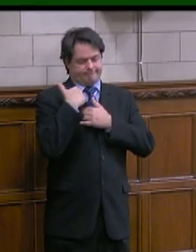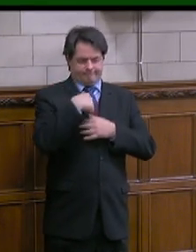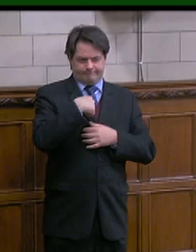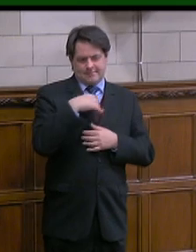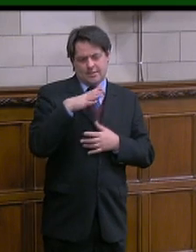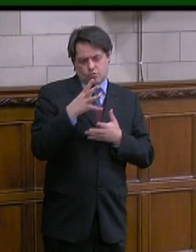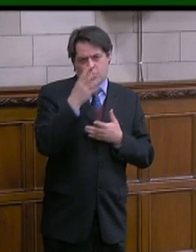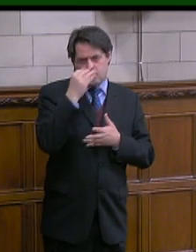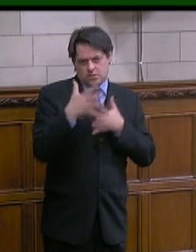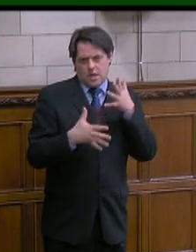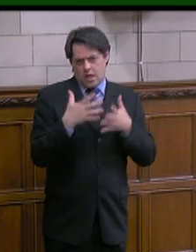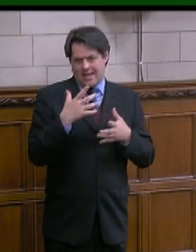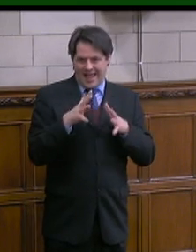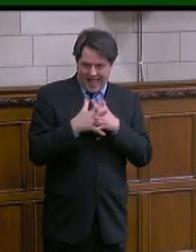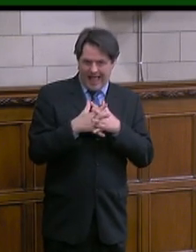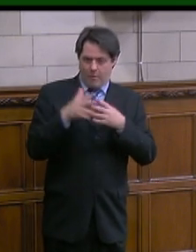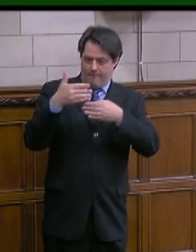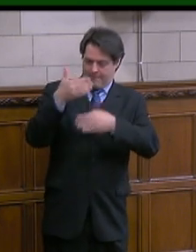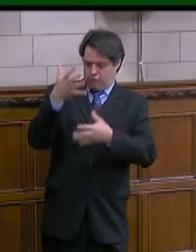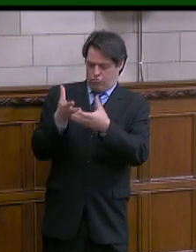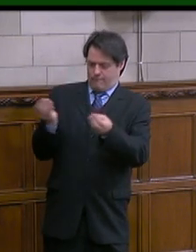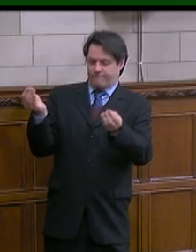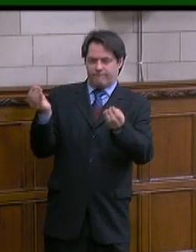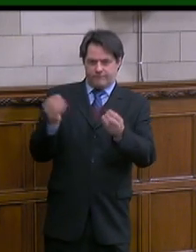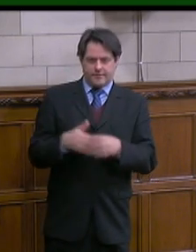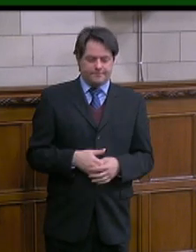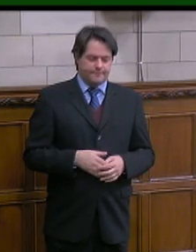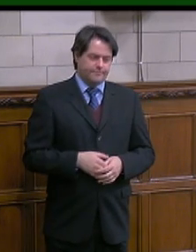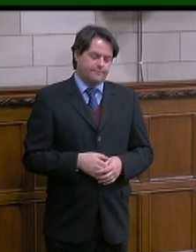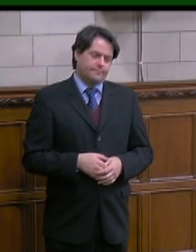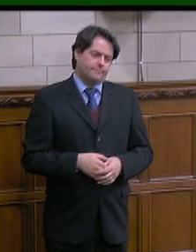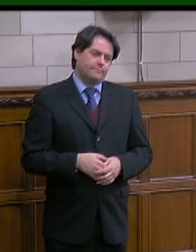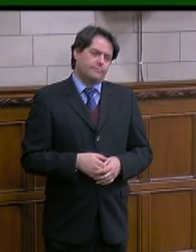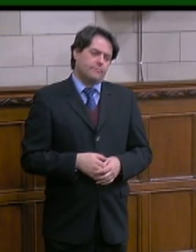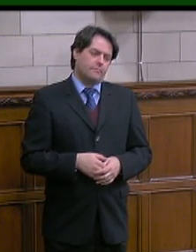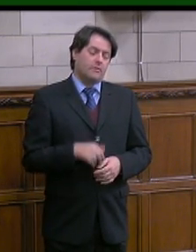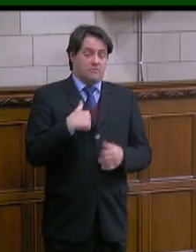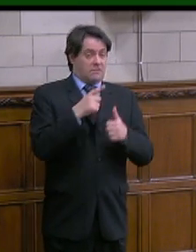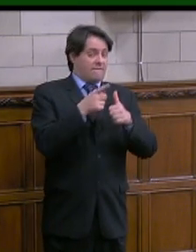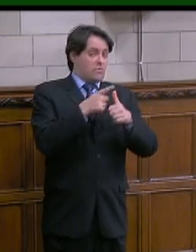to learn how to break that barrier.” That was my first reason for learning.